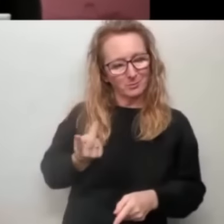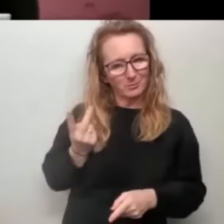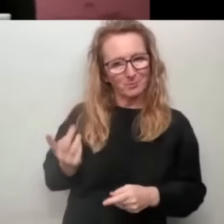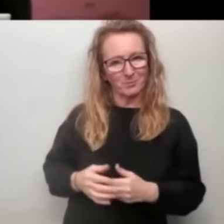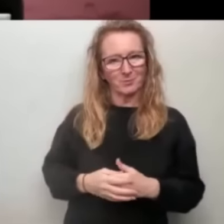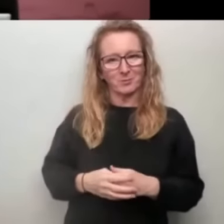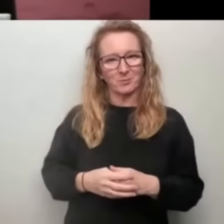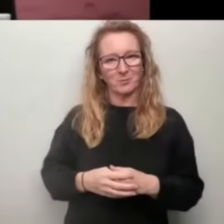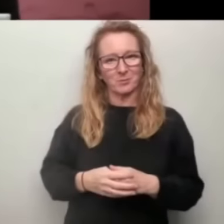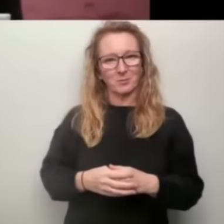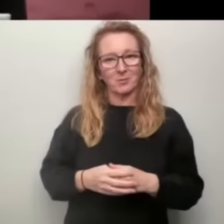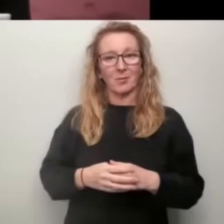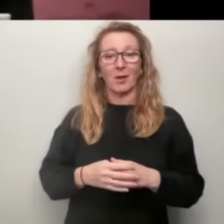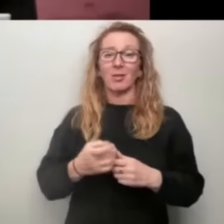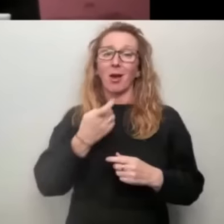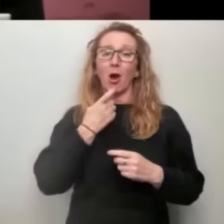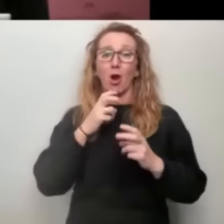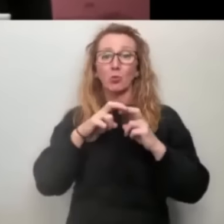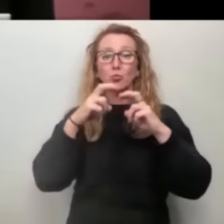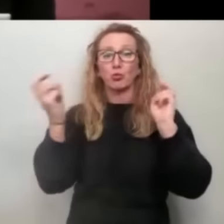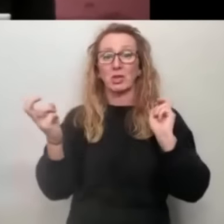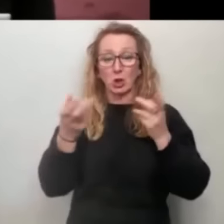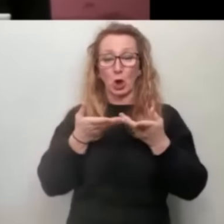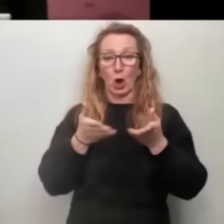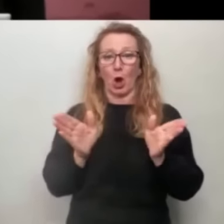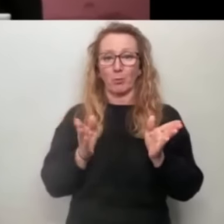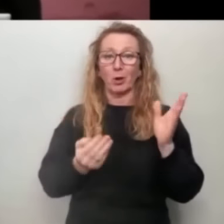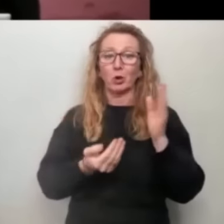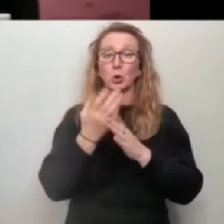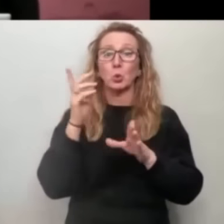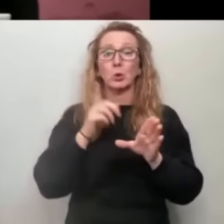The Iron Bridge opened to the public on New Year's Day 1781,